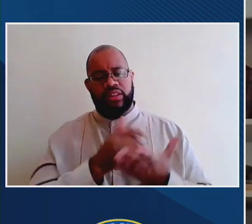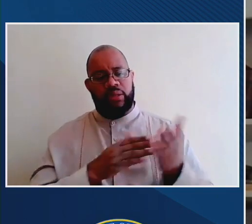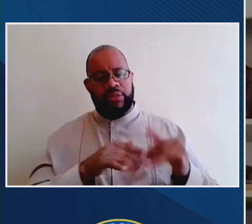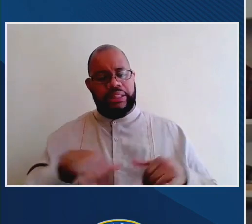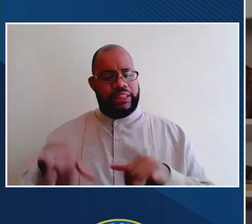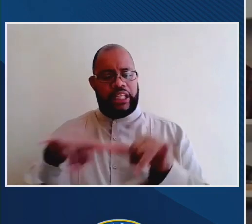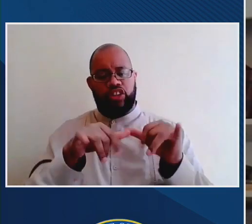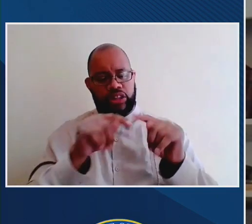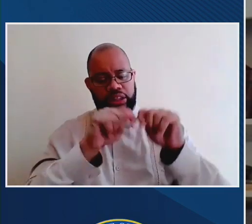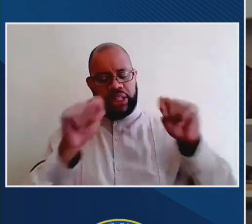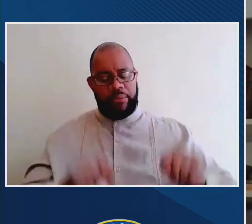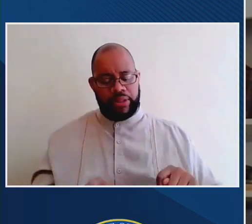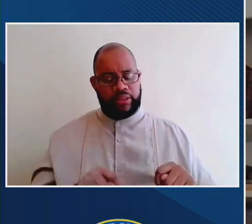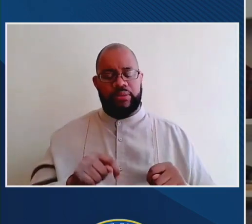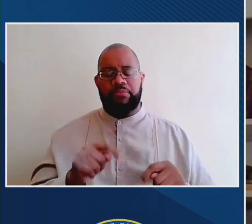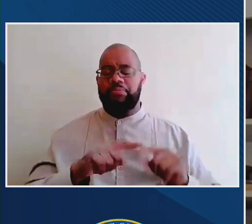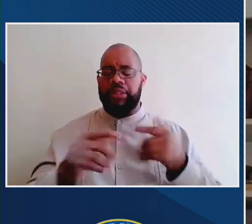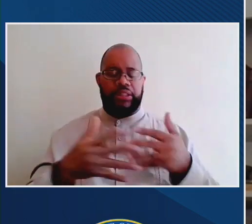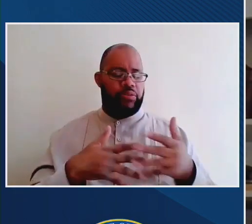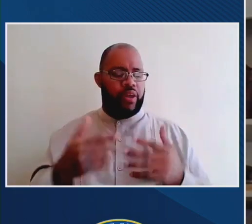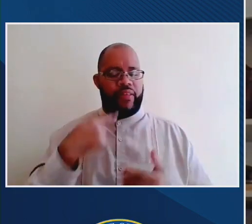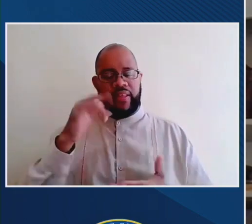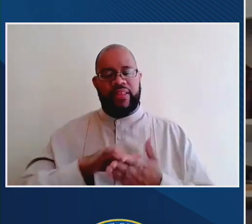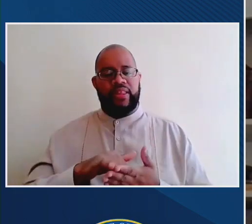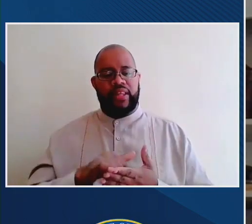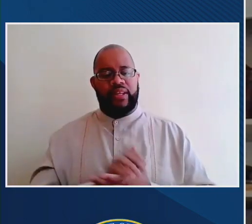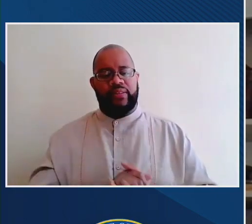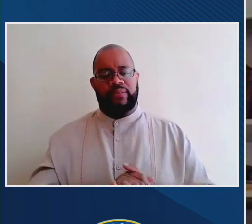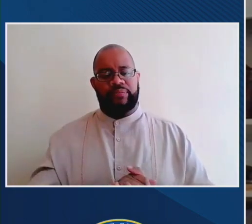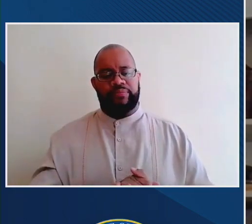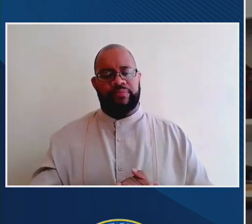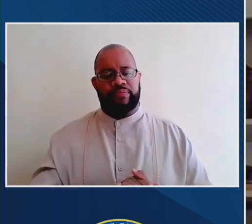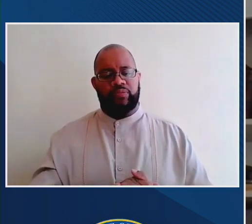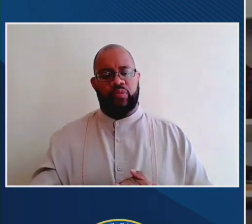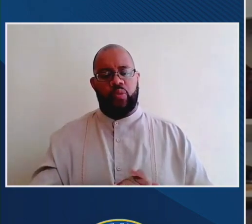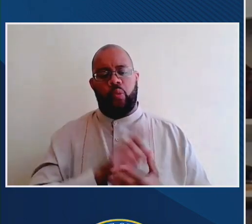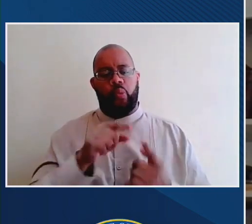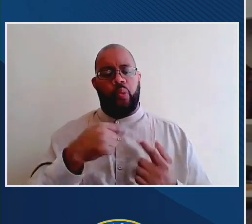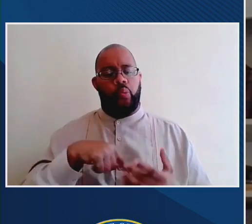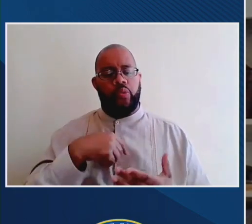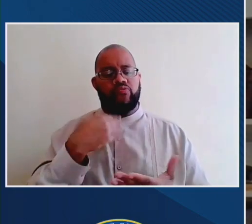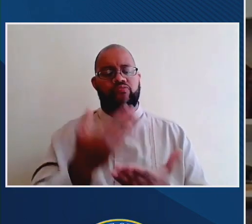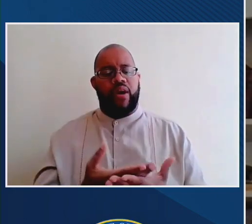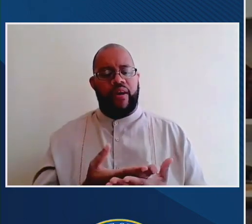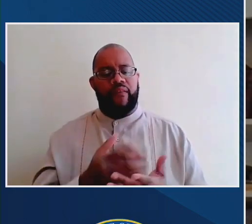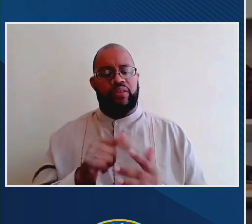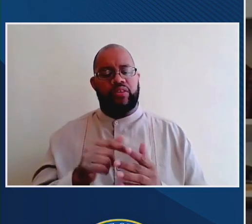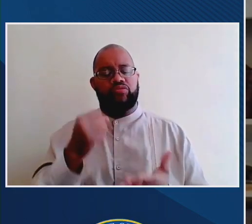And by and large, did. I think when we get to accreditation that